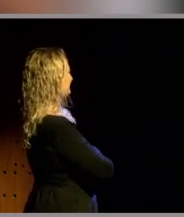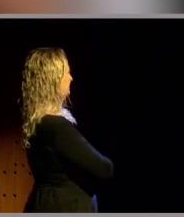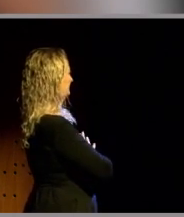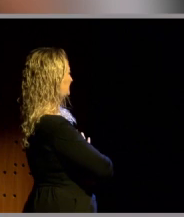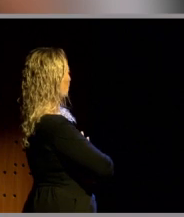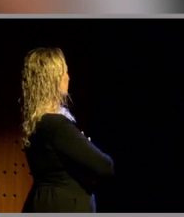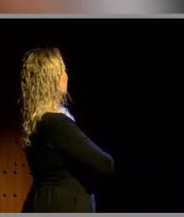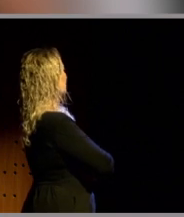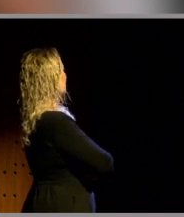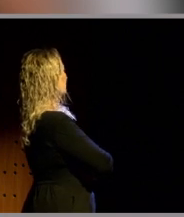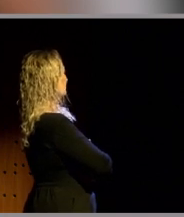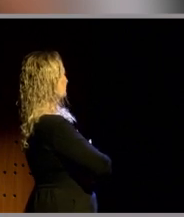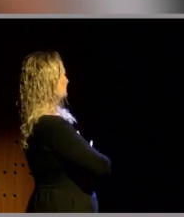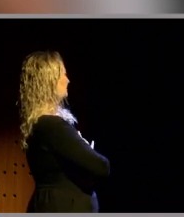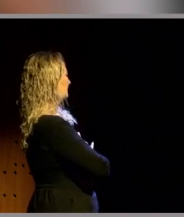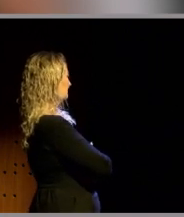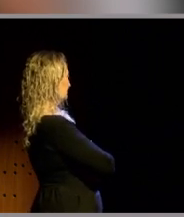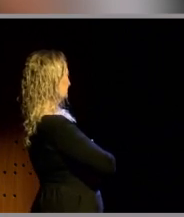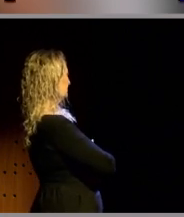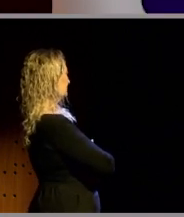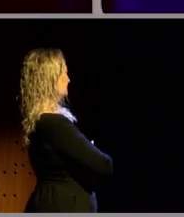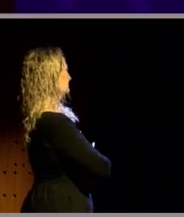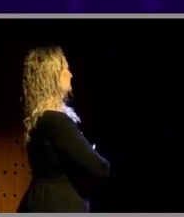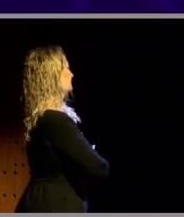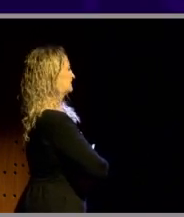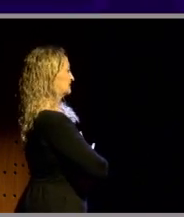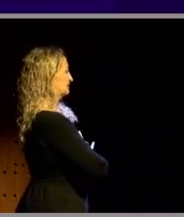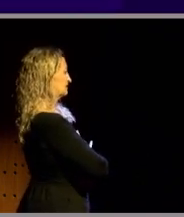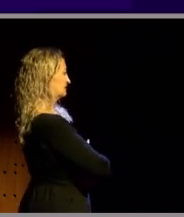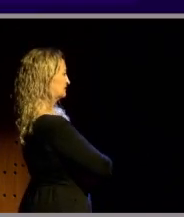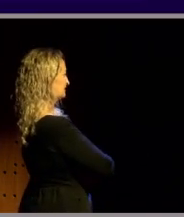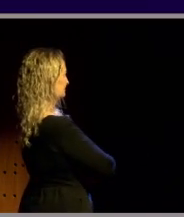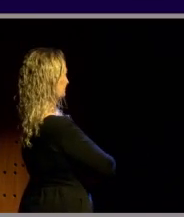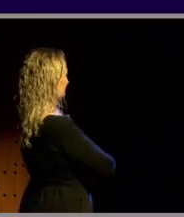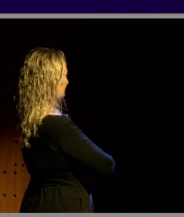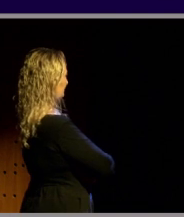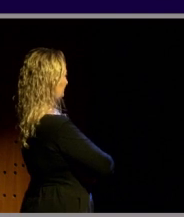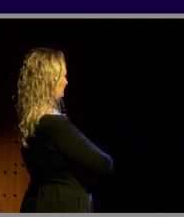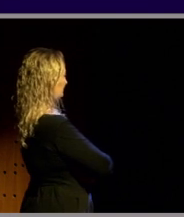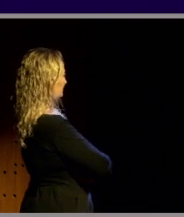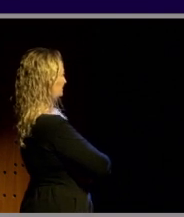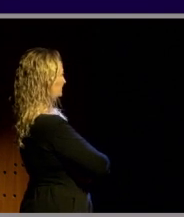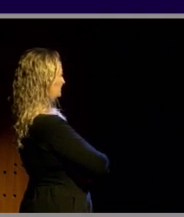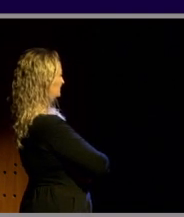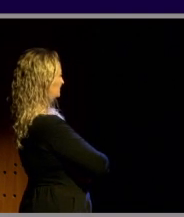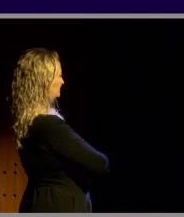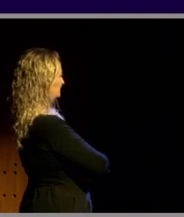Rob Amoruso, Emma Louise, and Dean Tuza. Dean's R and B debut single 'Falling',